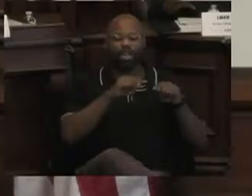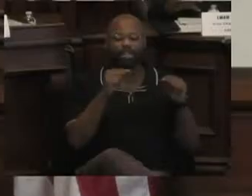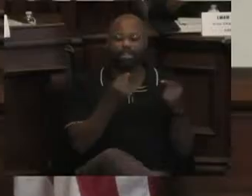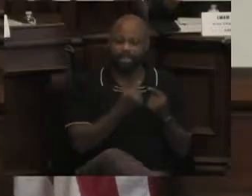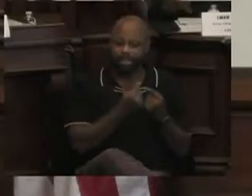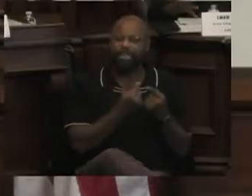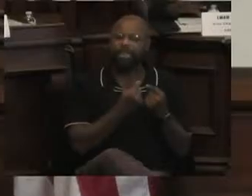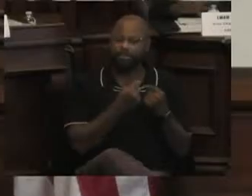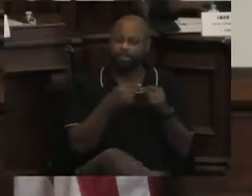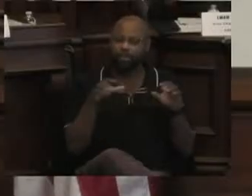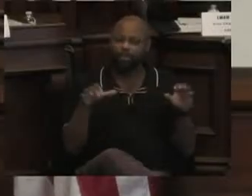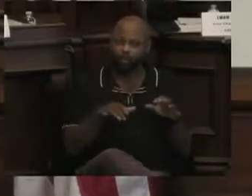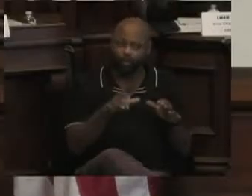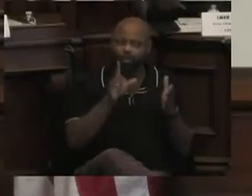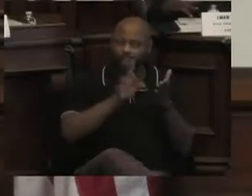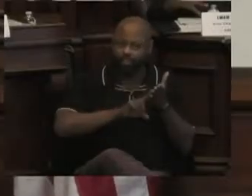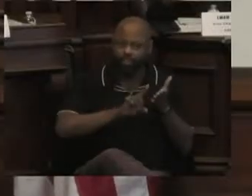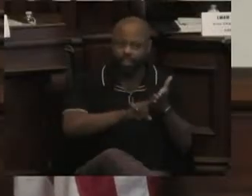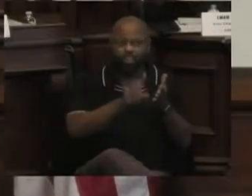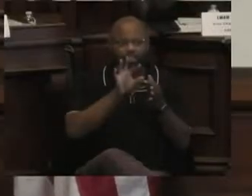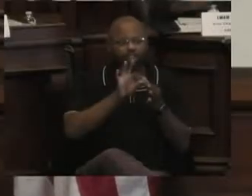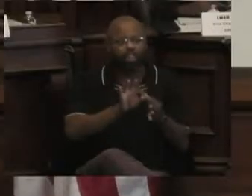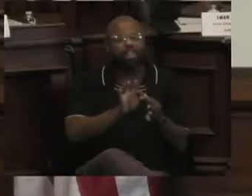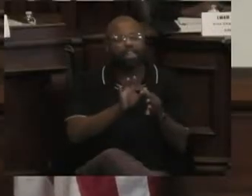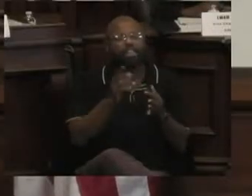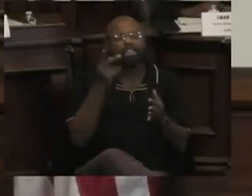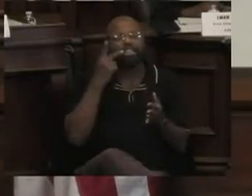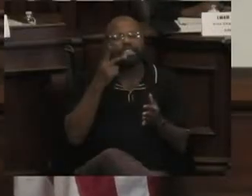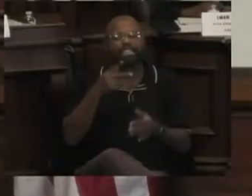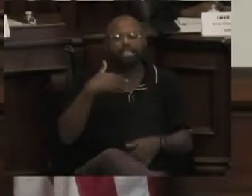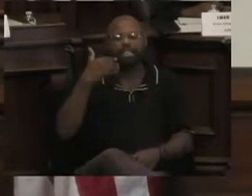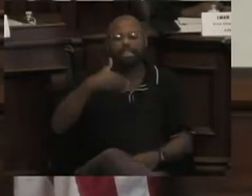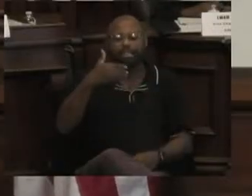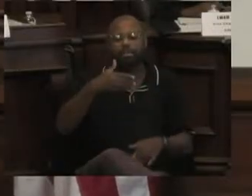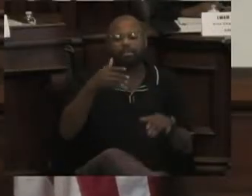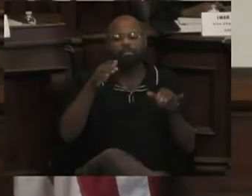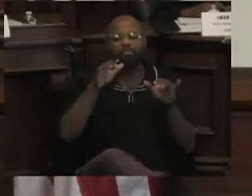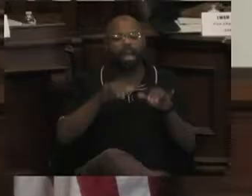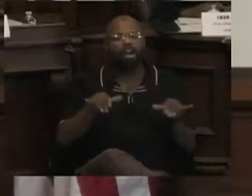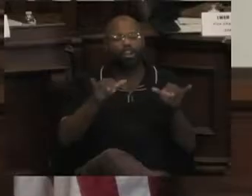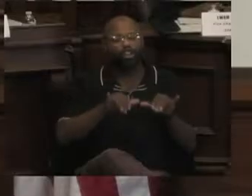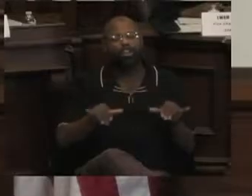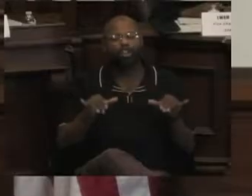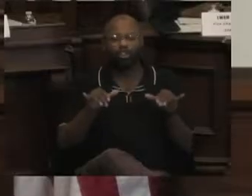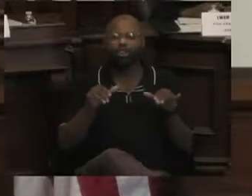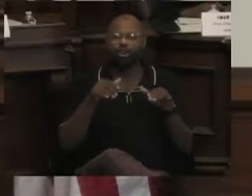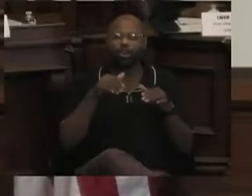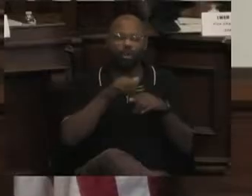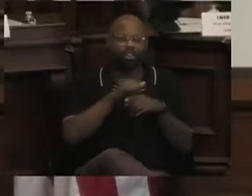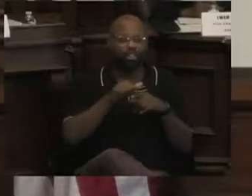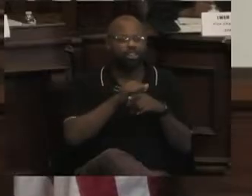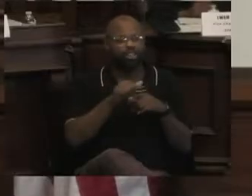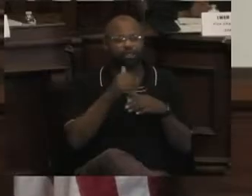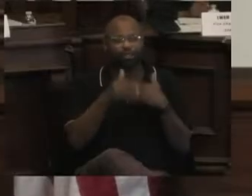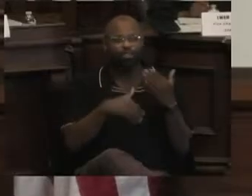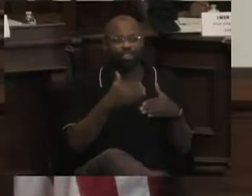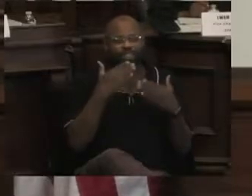shows how our policy and oversight team is working on doing that investigation in